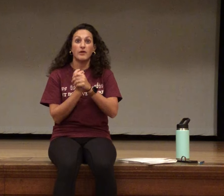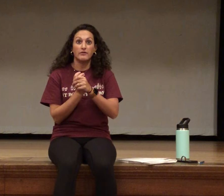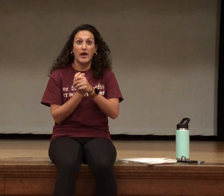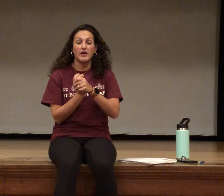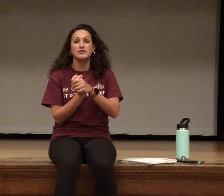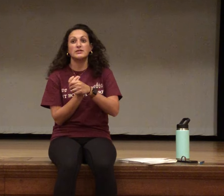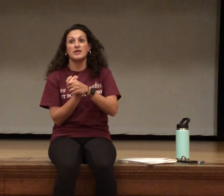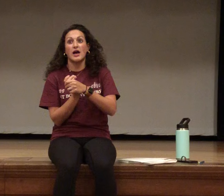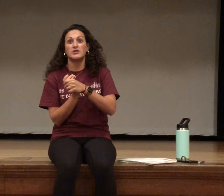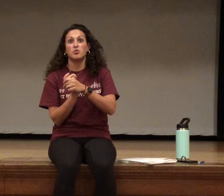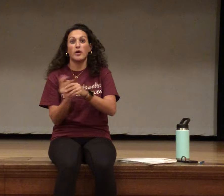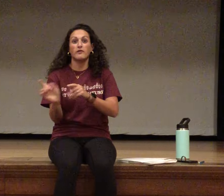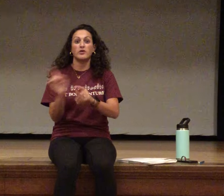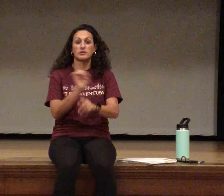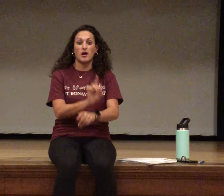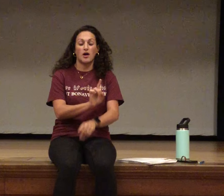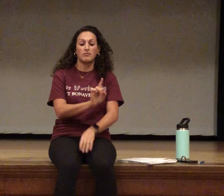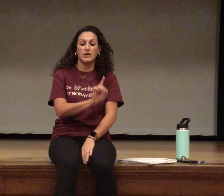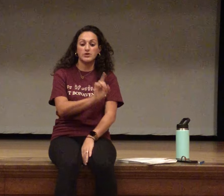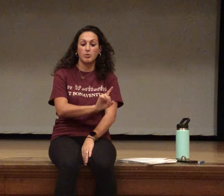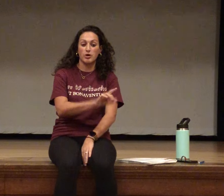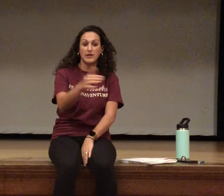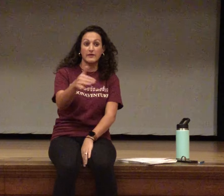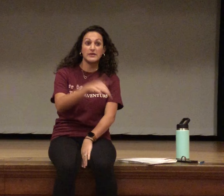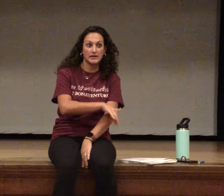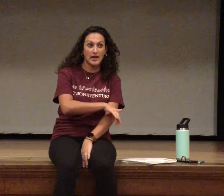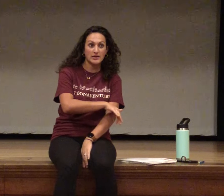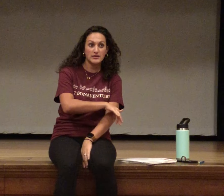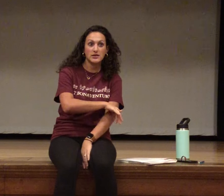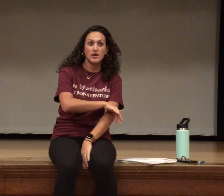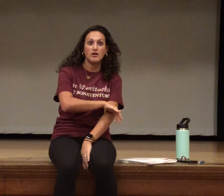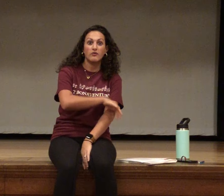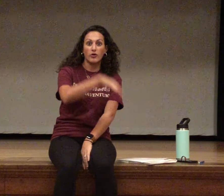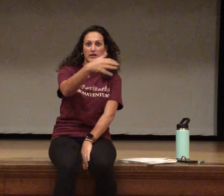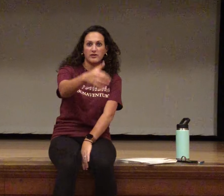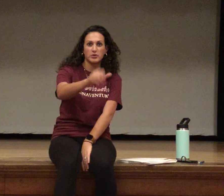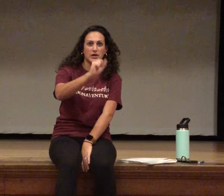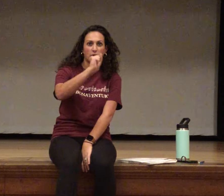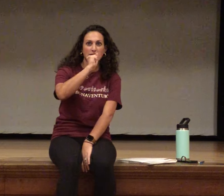um fun fact is that one of those interpreters on the sidelines for that deaf person I